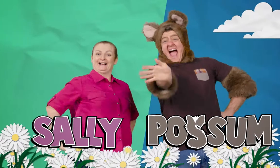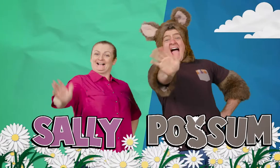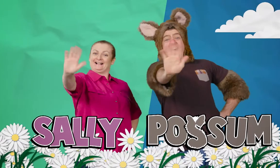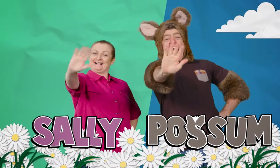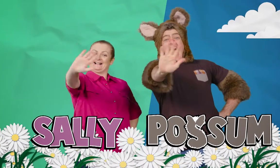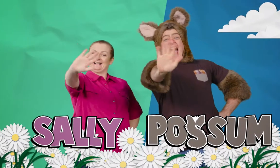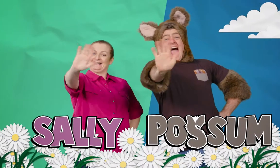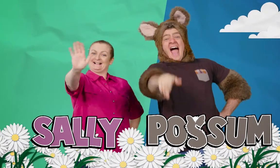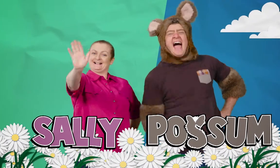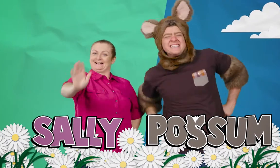Hello!